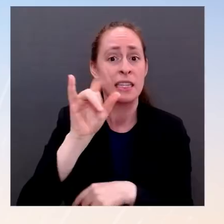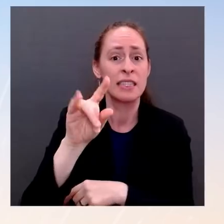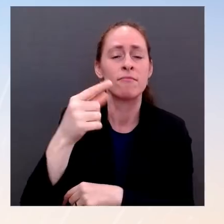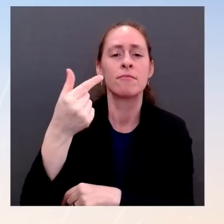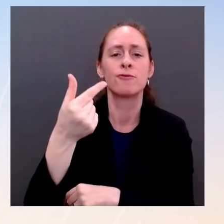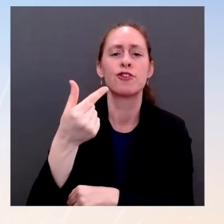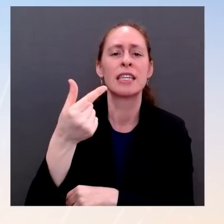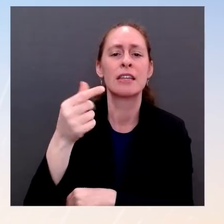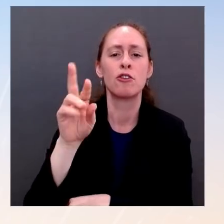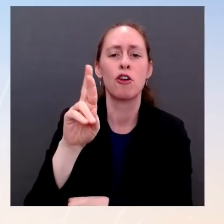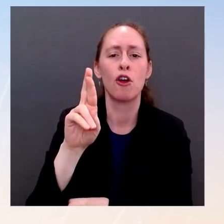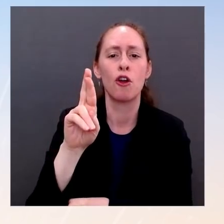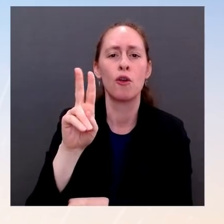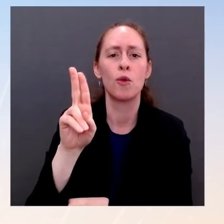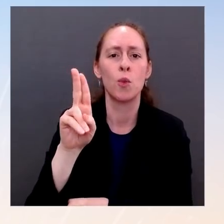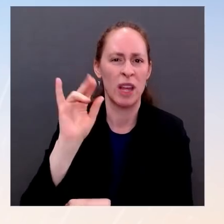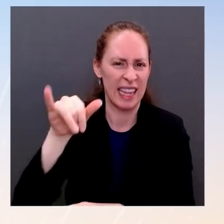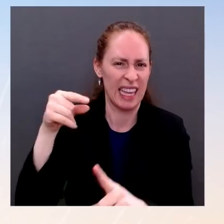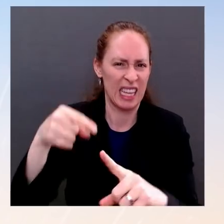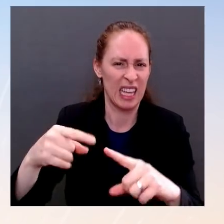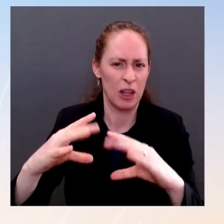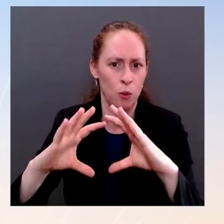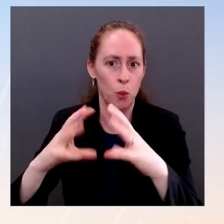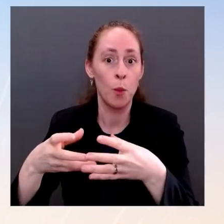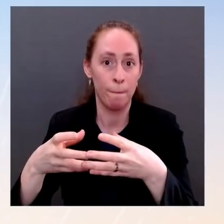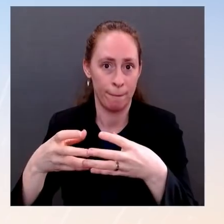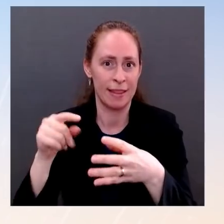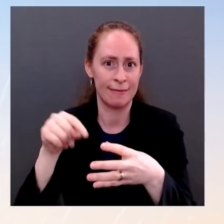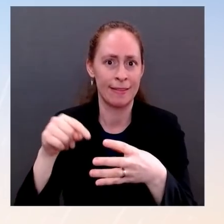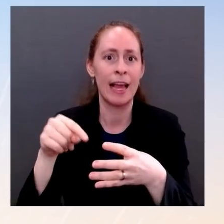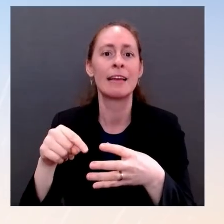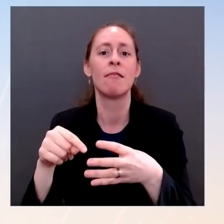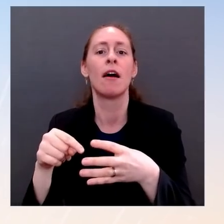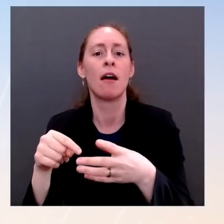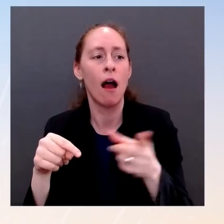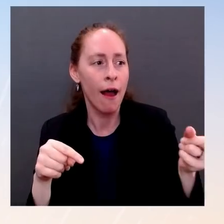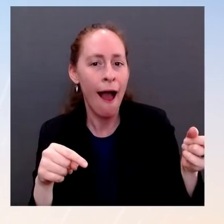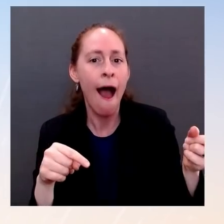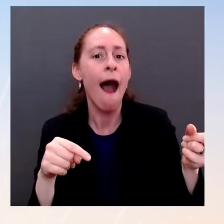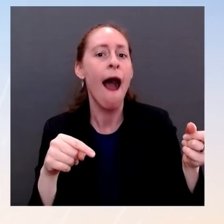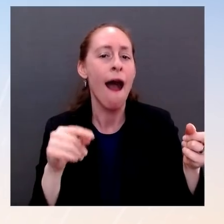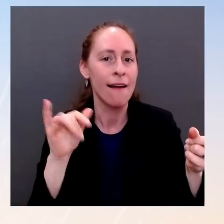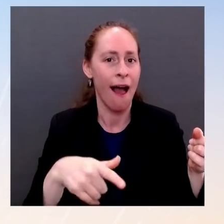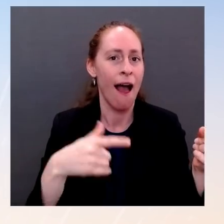was seen transmitting high volumes of communications to Ukraine-based IP addresses and domains.